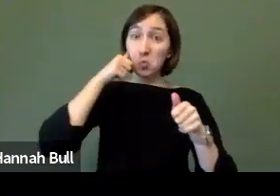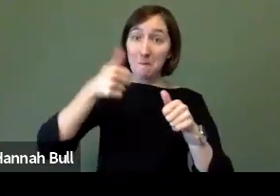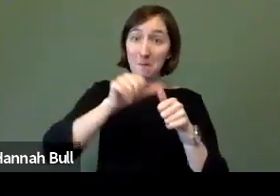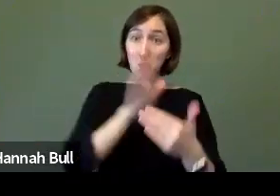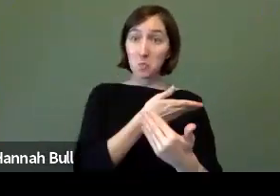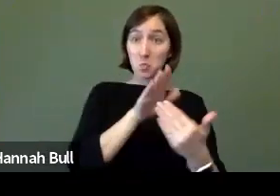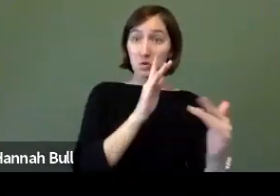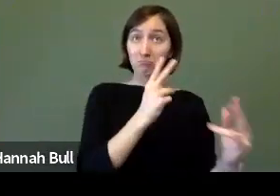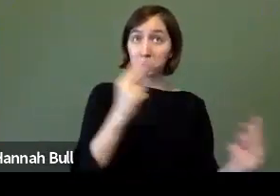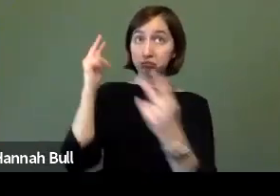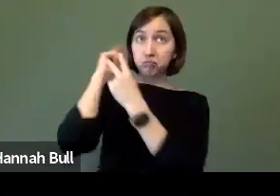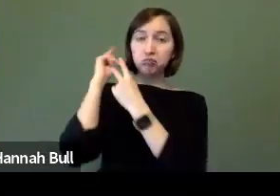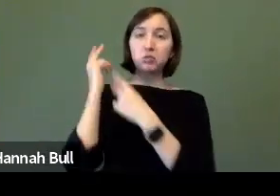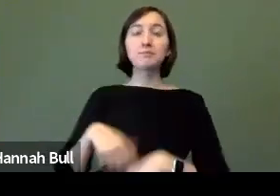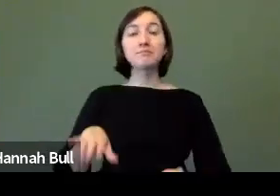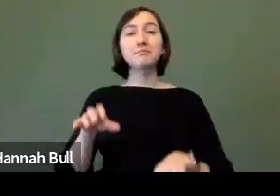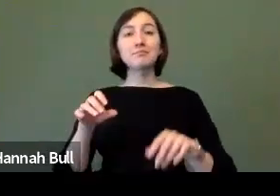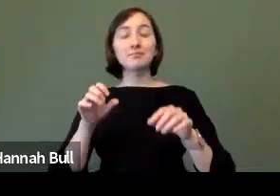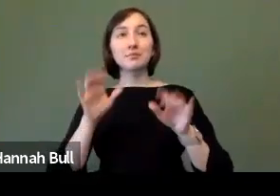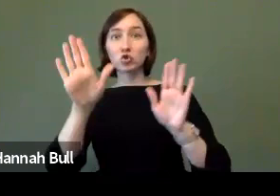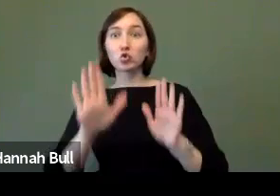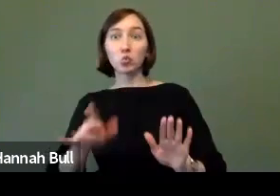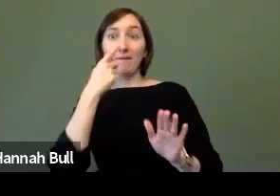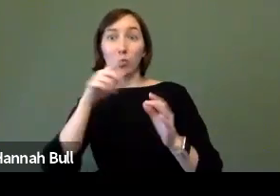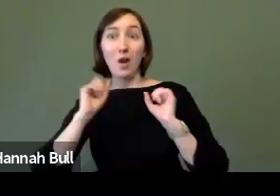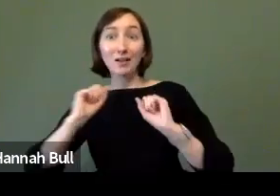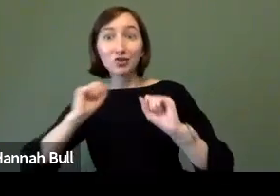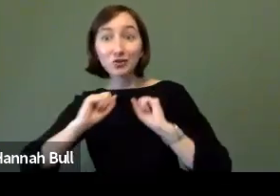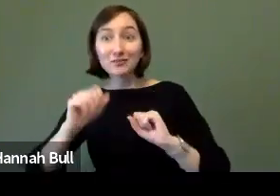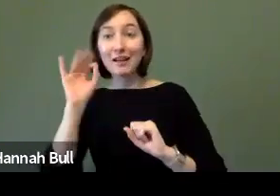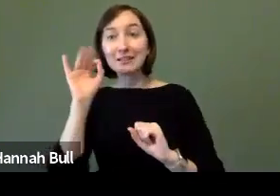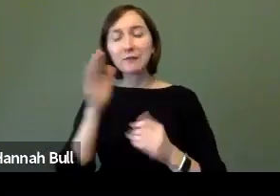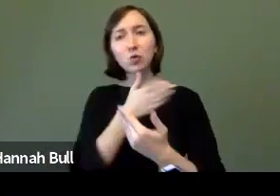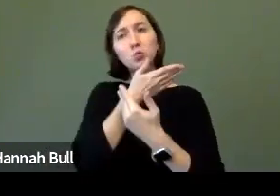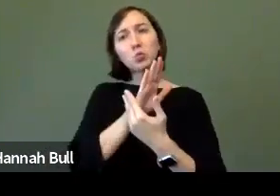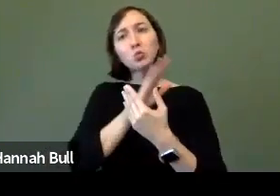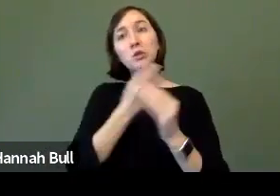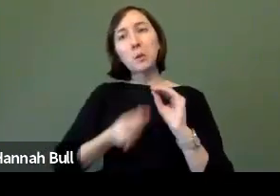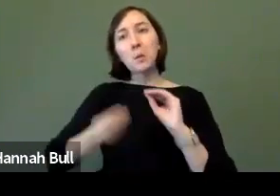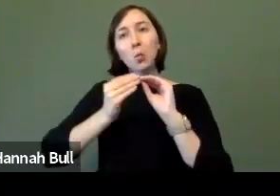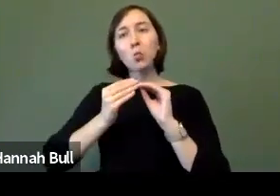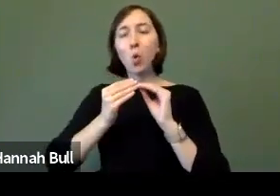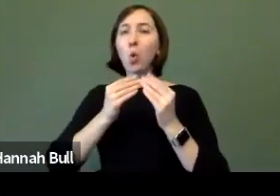If I'm out for a walk and listening to something that's up beat, I tend to increase my pace.